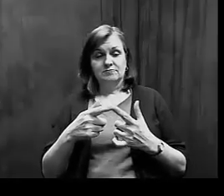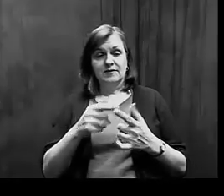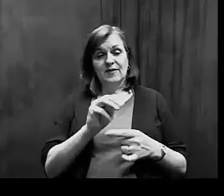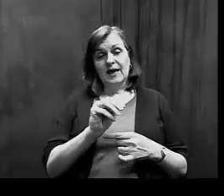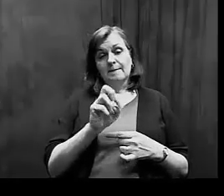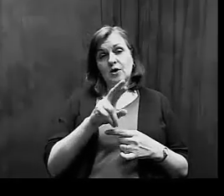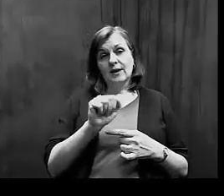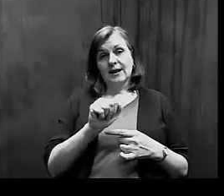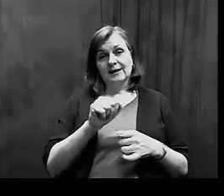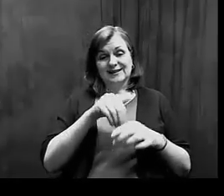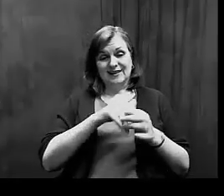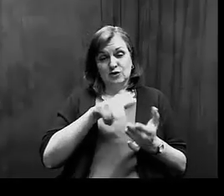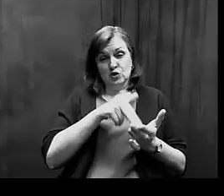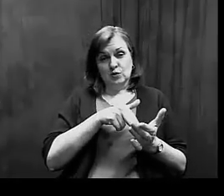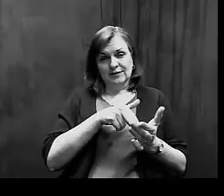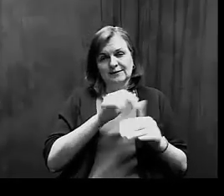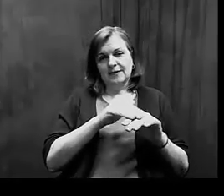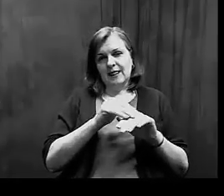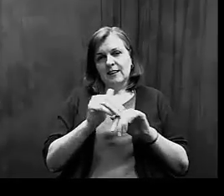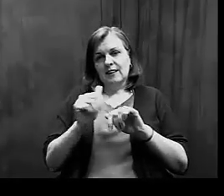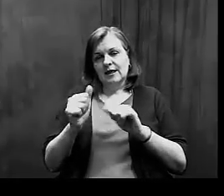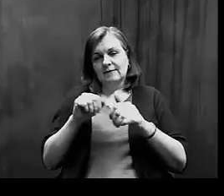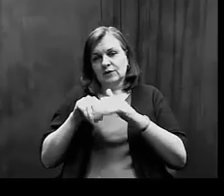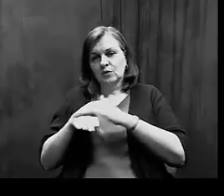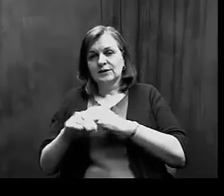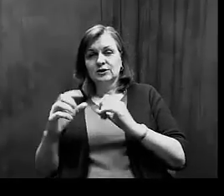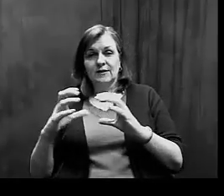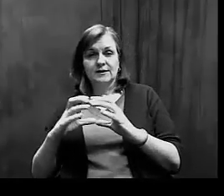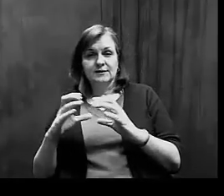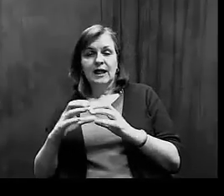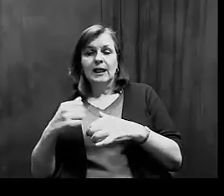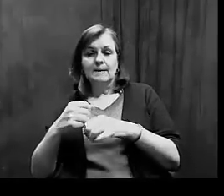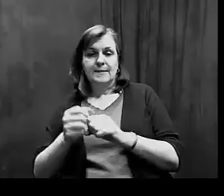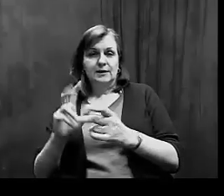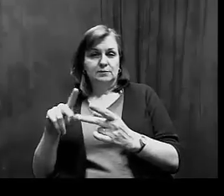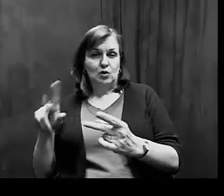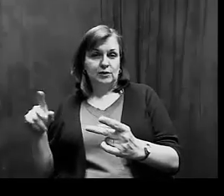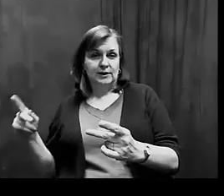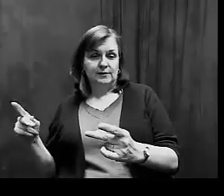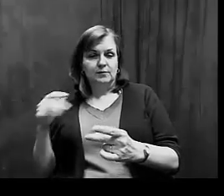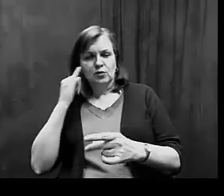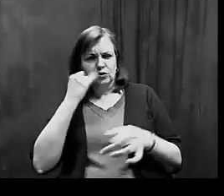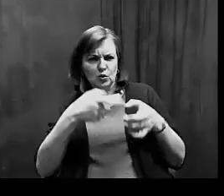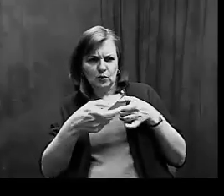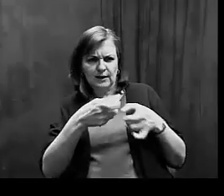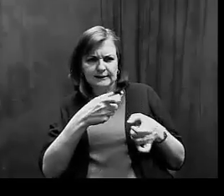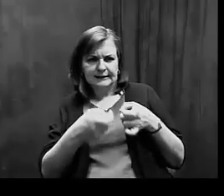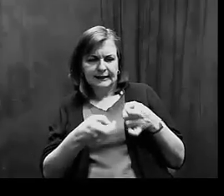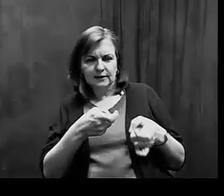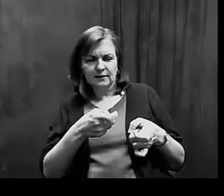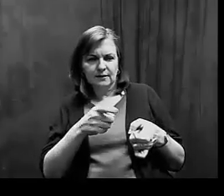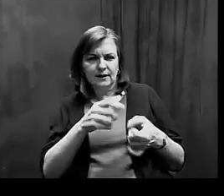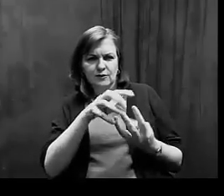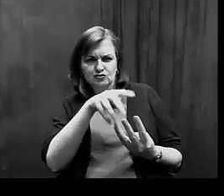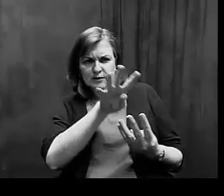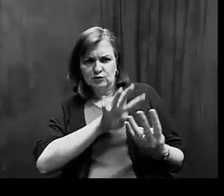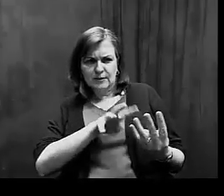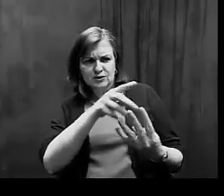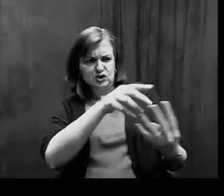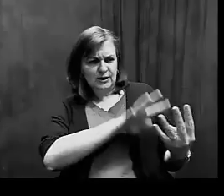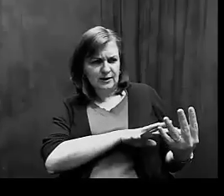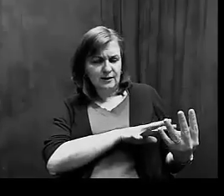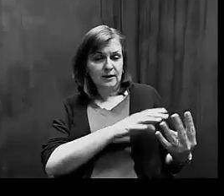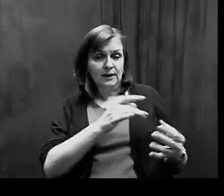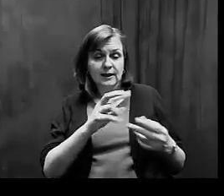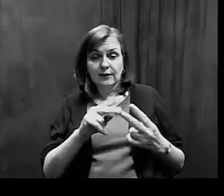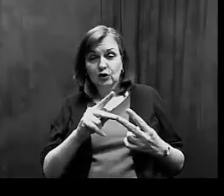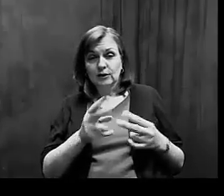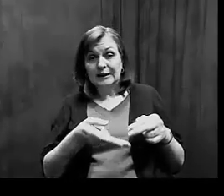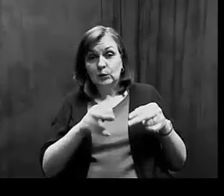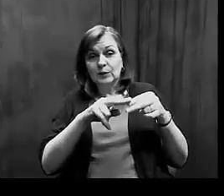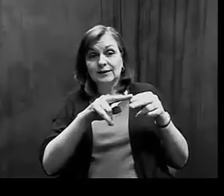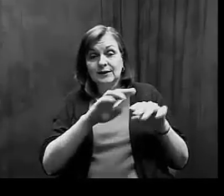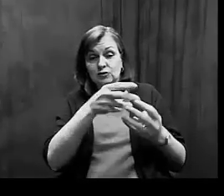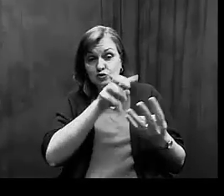leaves the nucleus of our cell and goes out into the cell to make proteins if you regulate transcription if you regulate increasing or